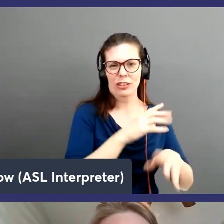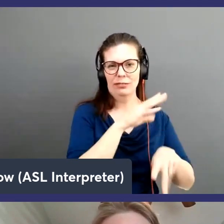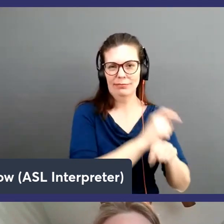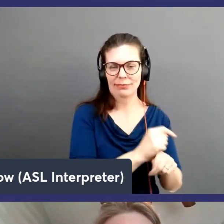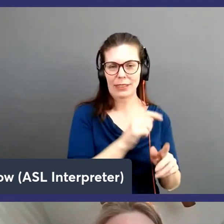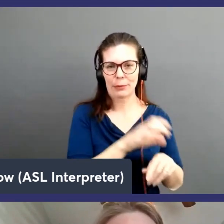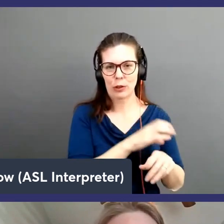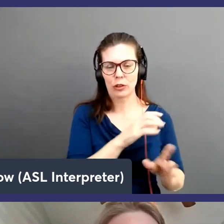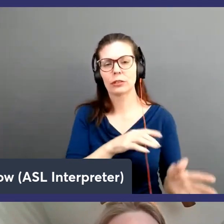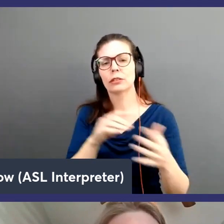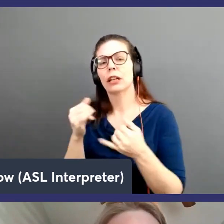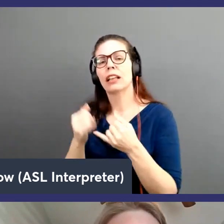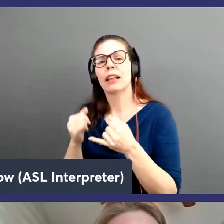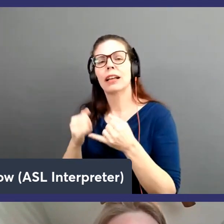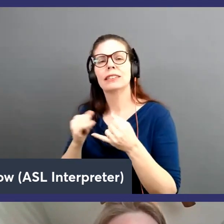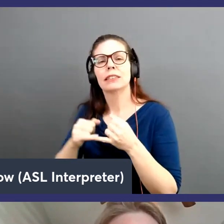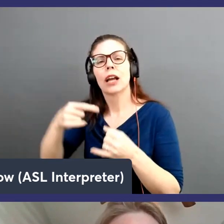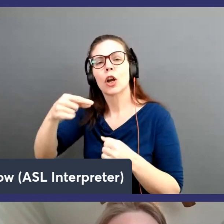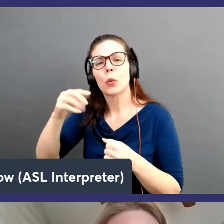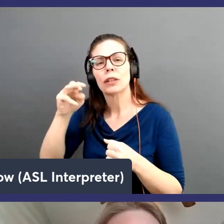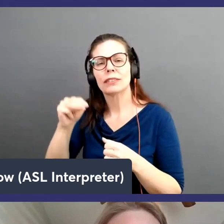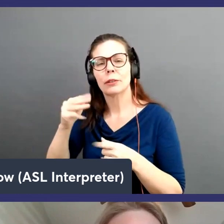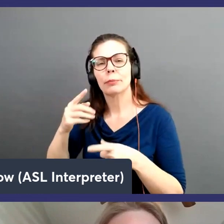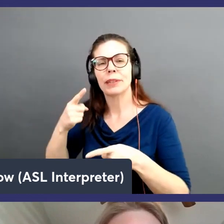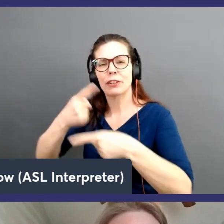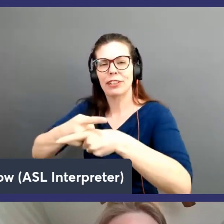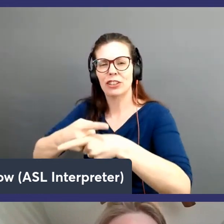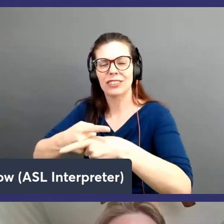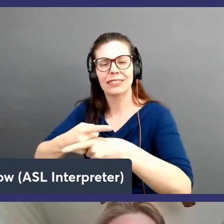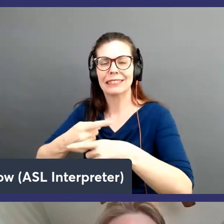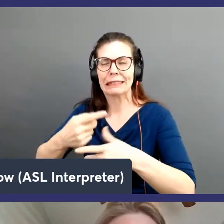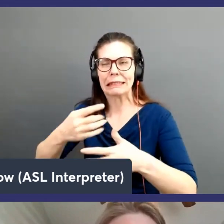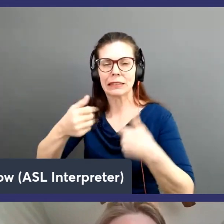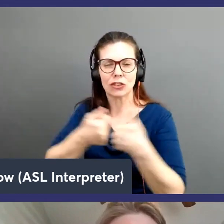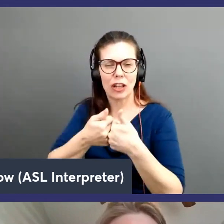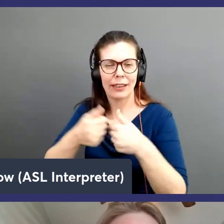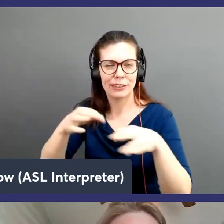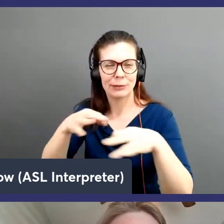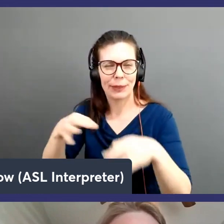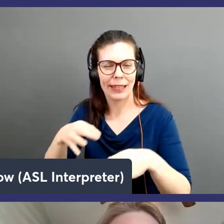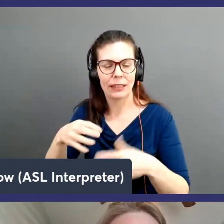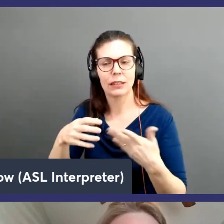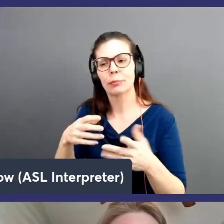and this one's a little bit more difficult to explain, but essentially, on a very small scale,